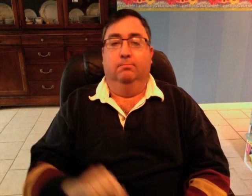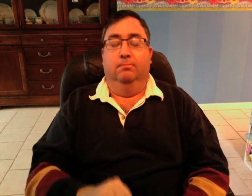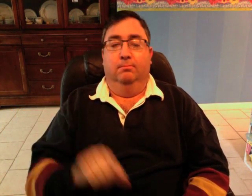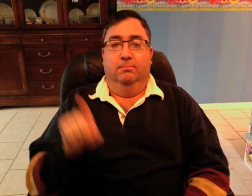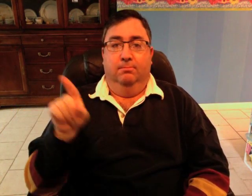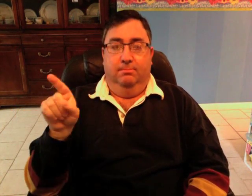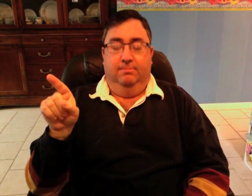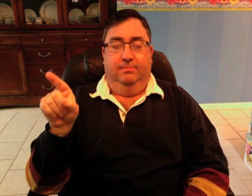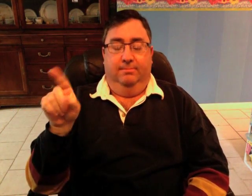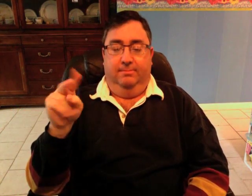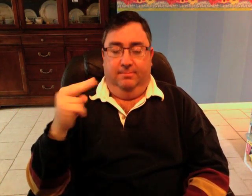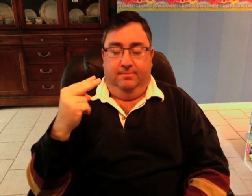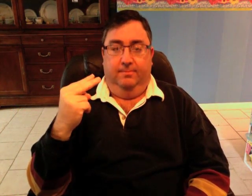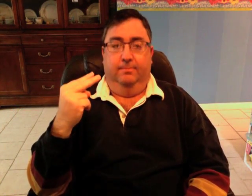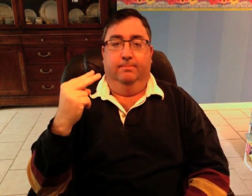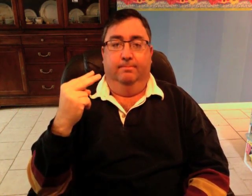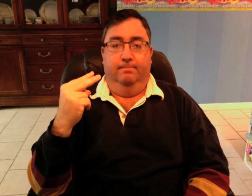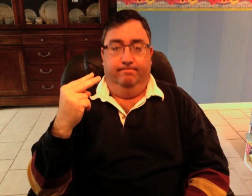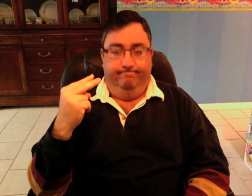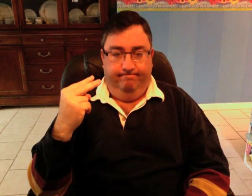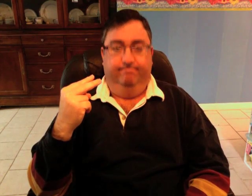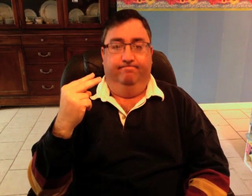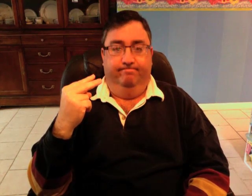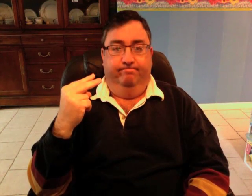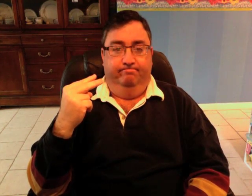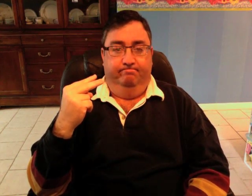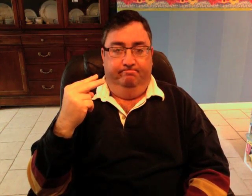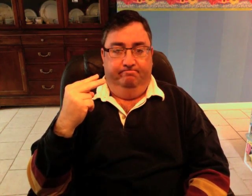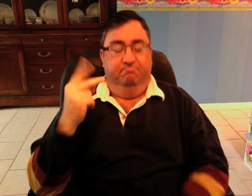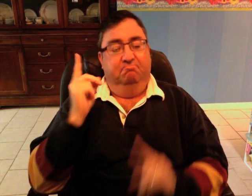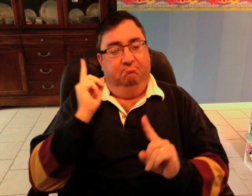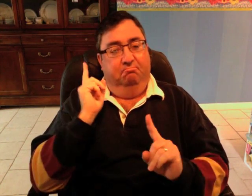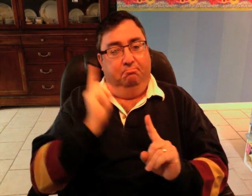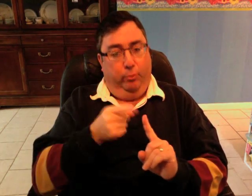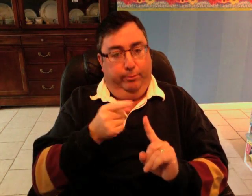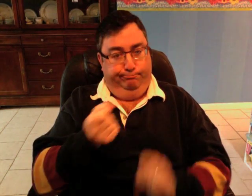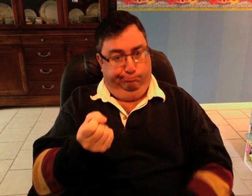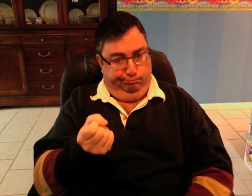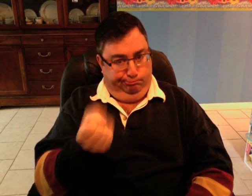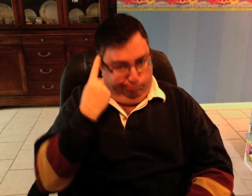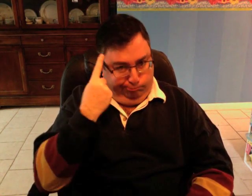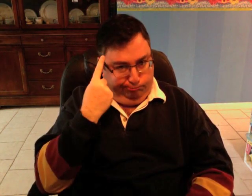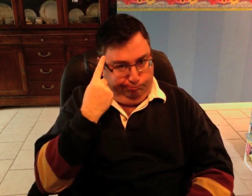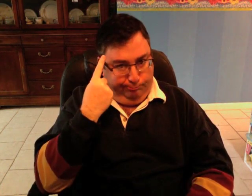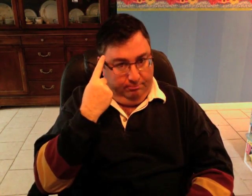He almost immediately got a look that said "point taken"